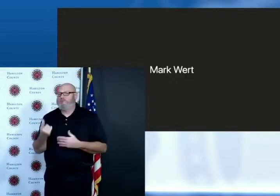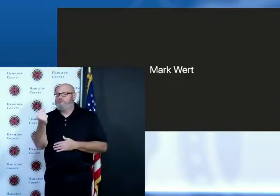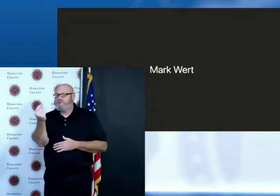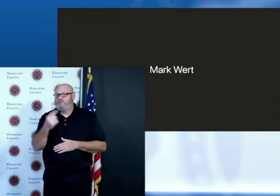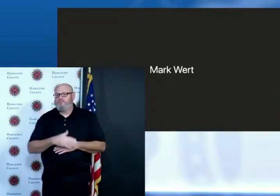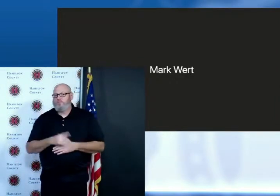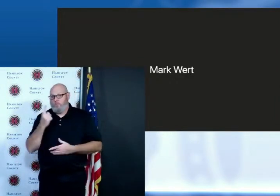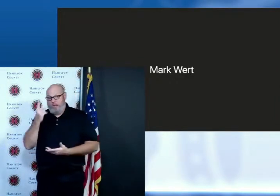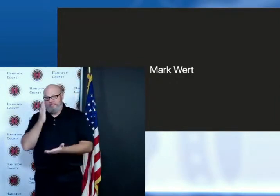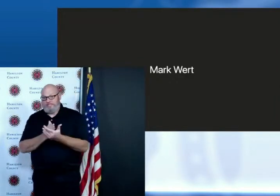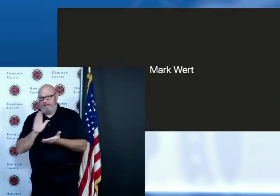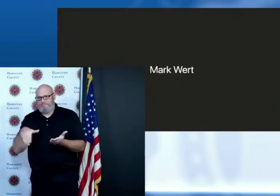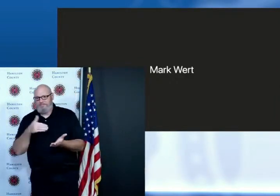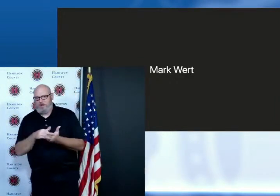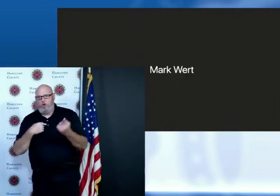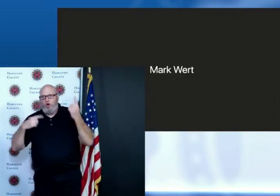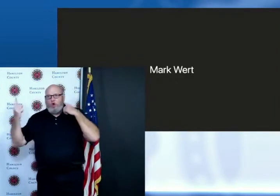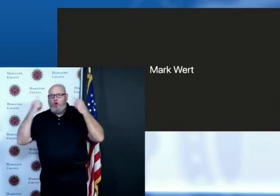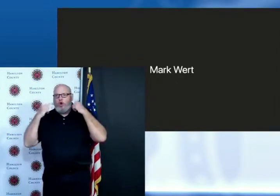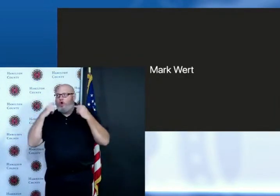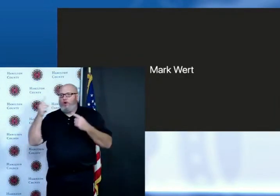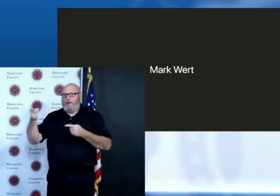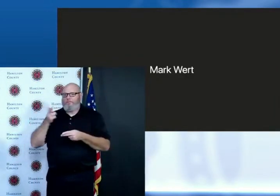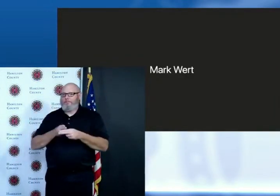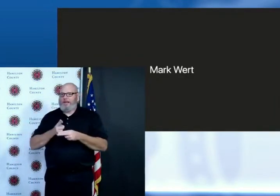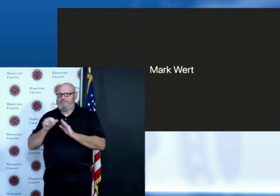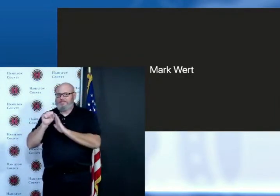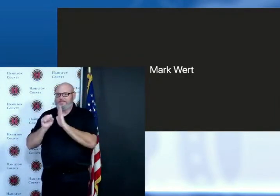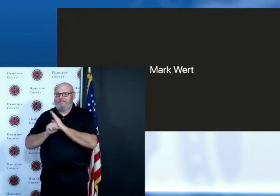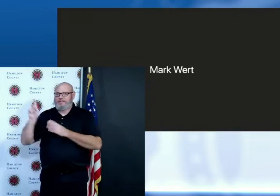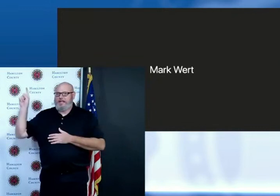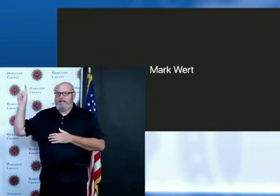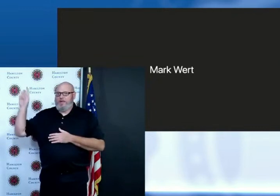discussion that the state's portal is going to be changing and that will make it easier I don't